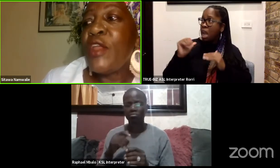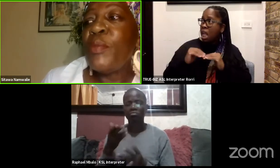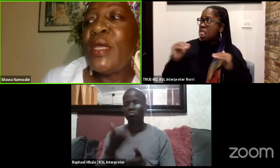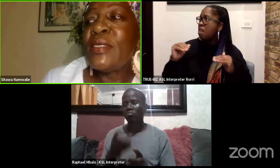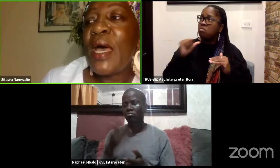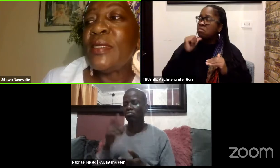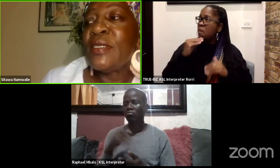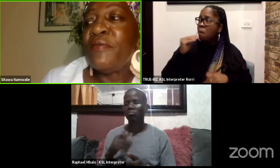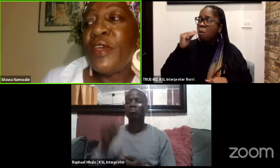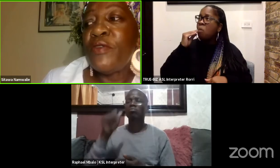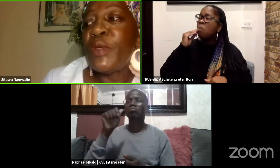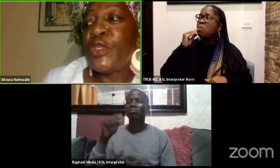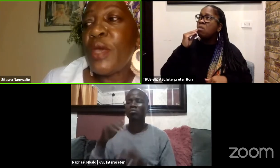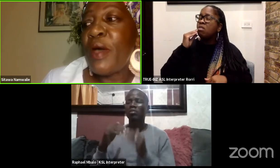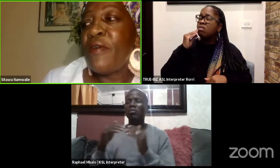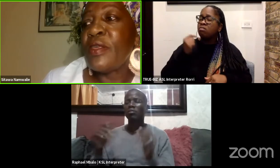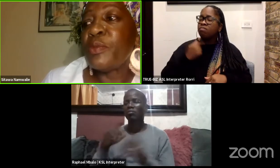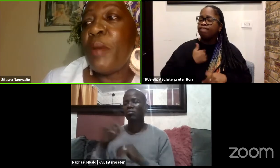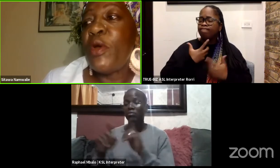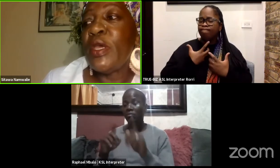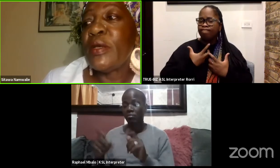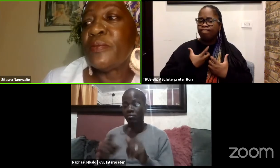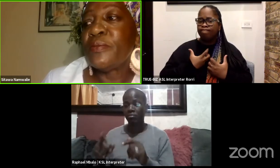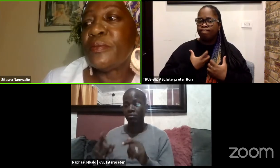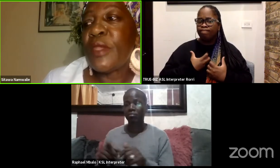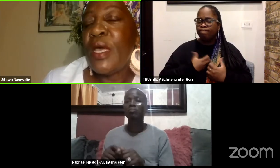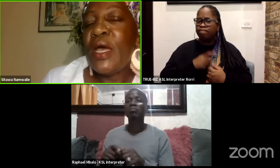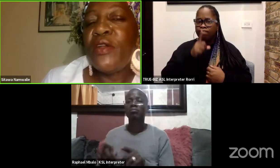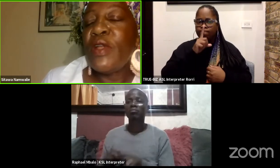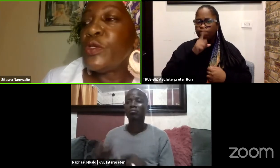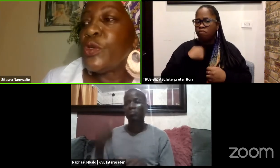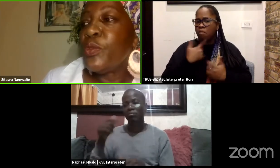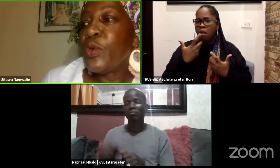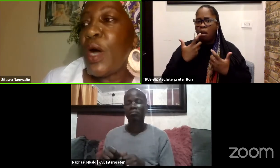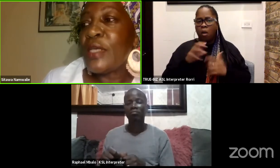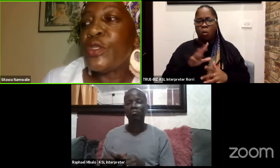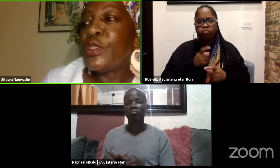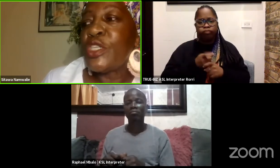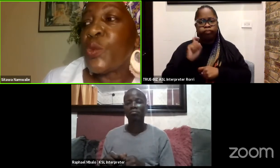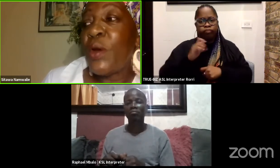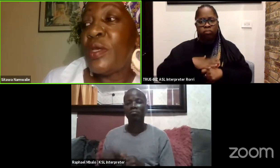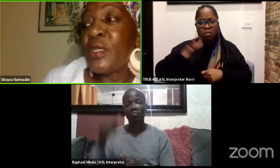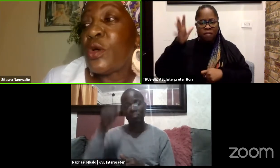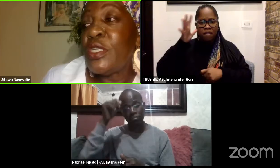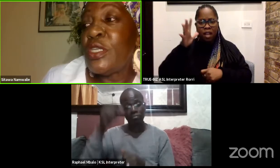I remain silent in fear of betraying my father's memory. River Lusumu has no such worries and continues